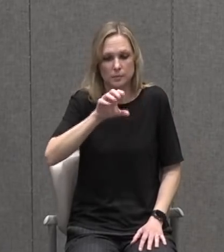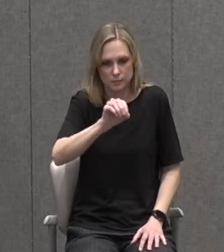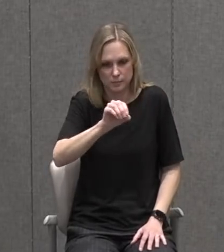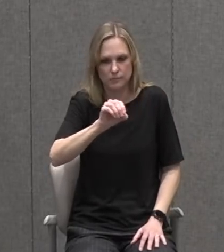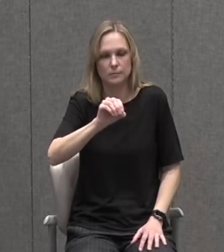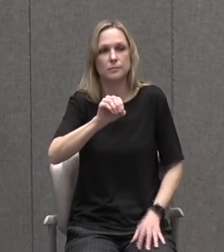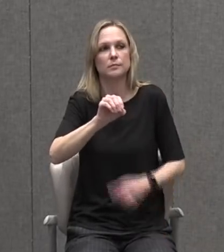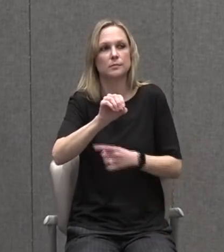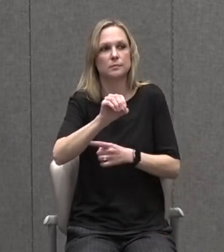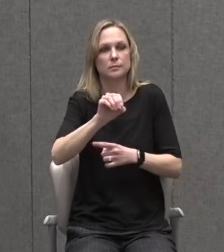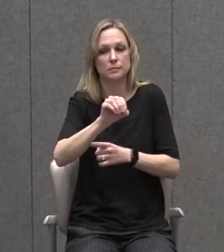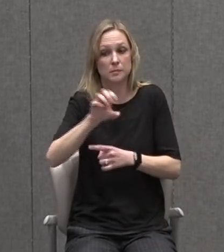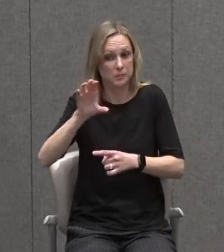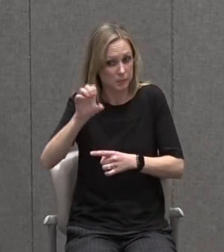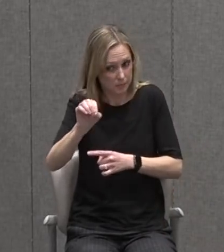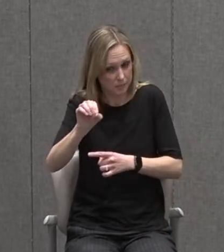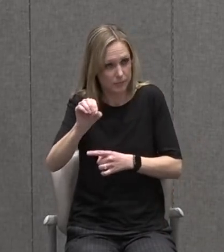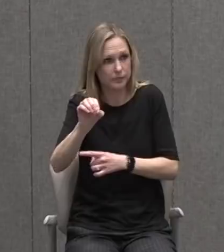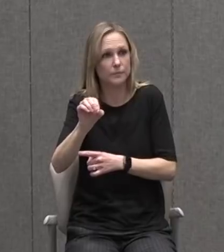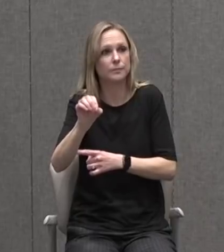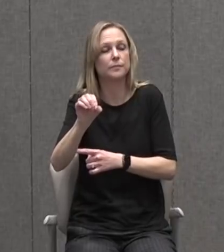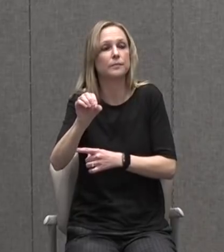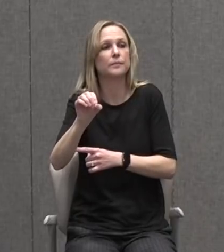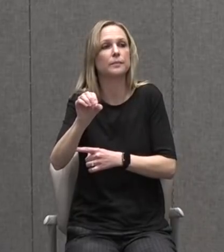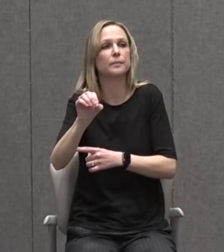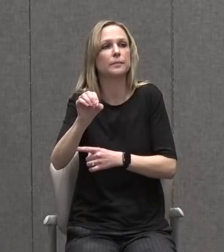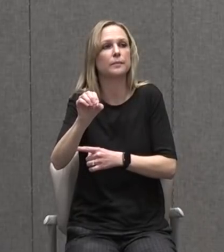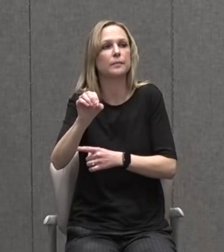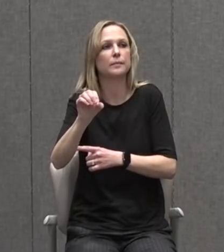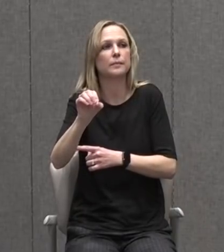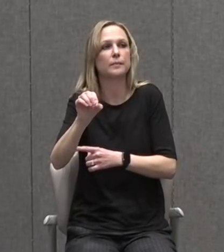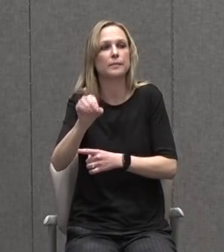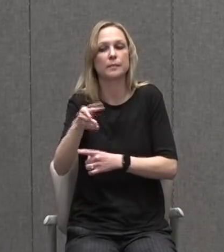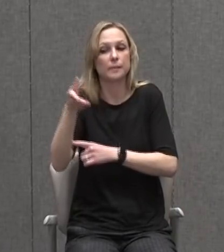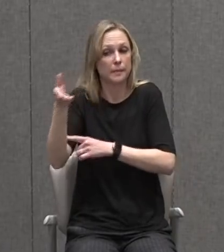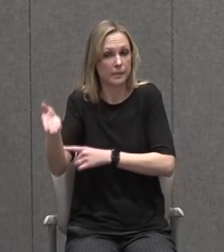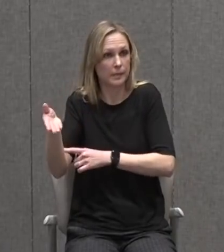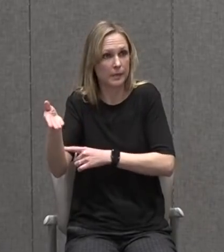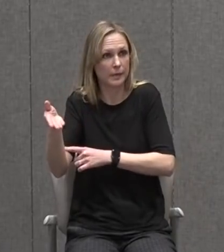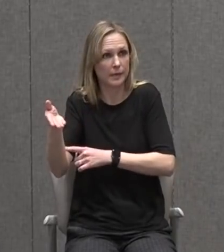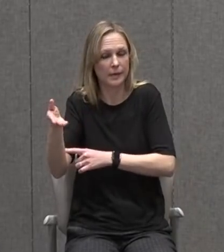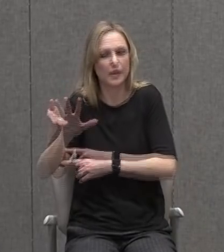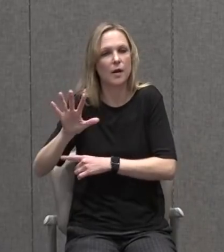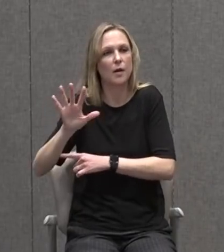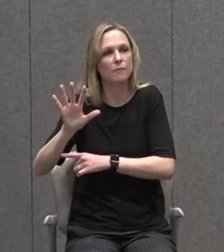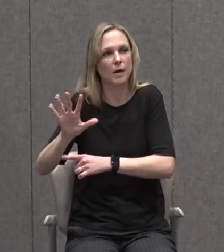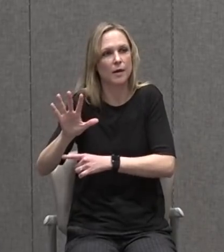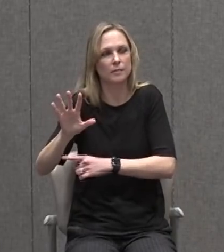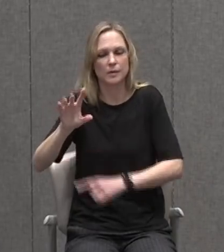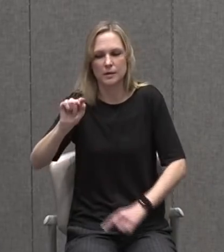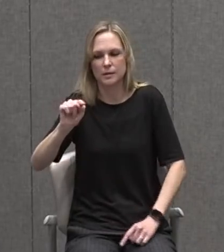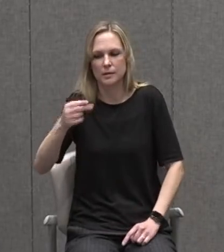we don't have any hundredths there, so we need to make five thousandths